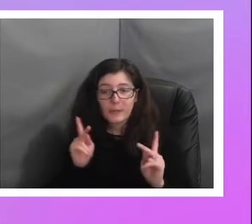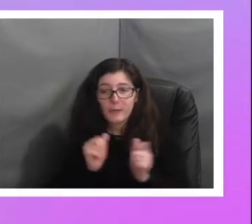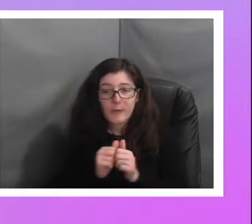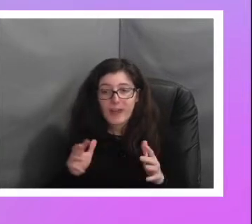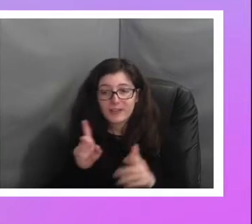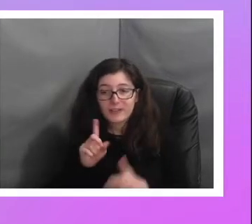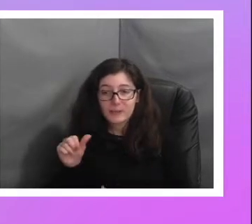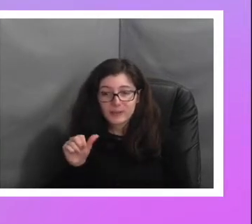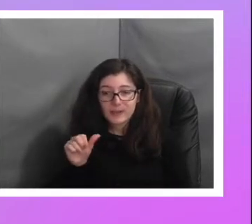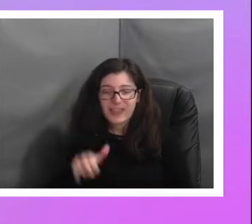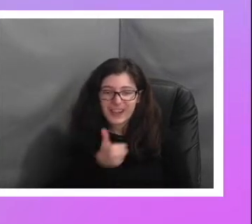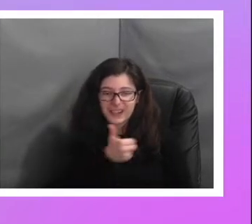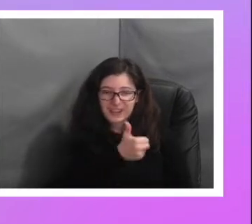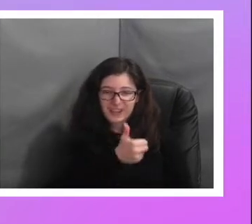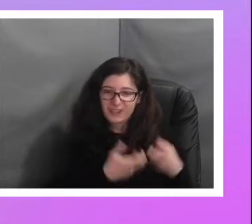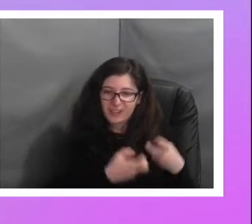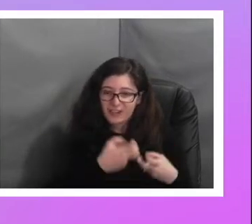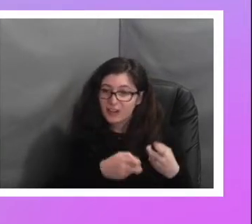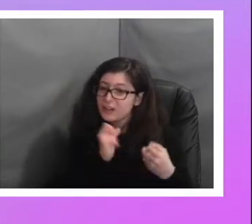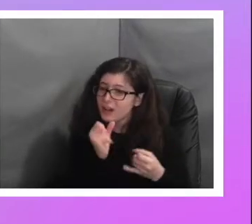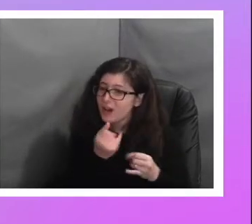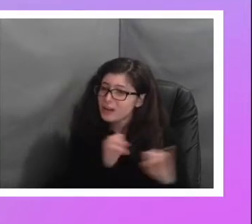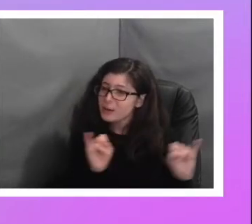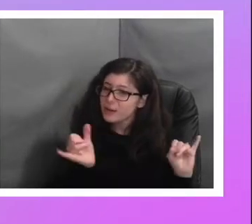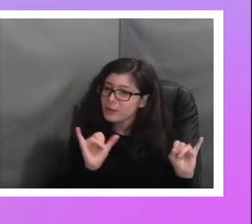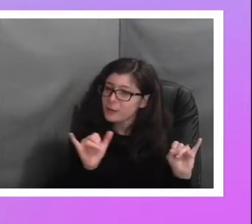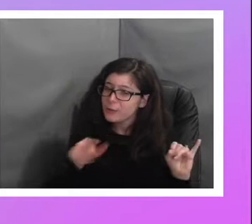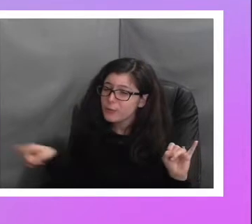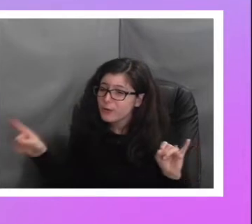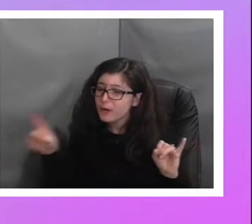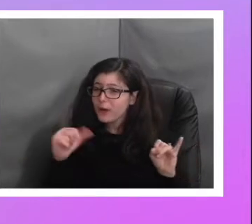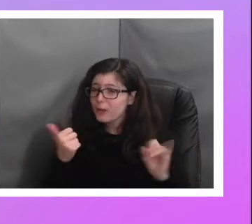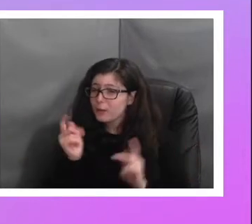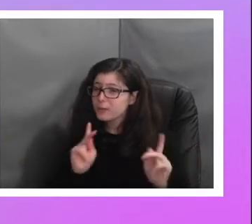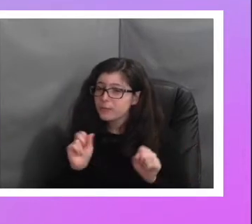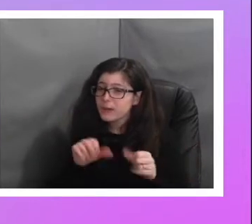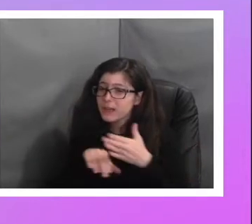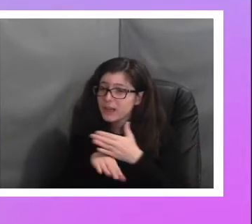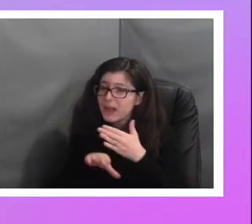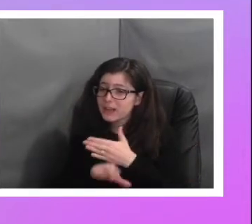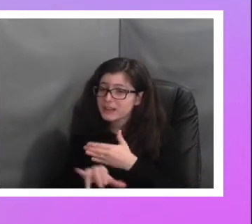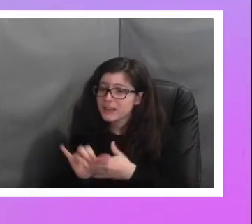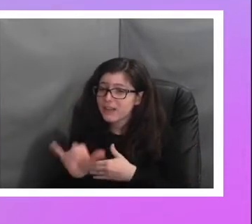It's also not independent the way people with disabilities get to access that service and information.